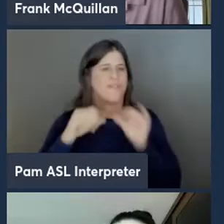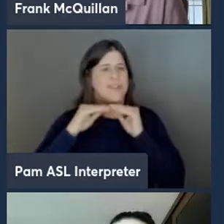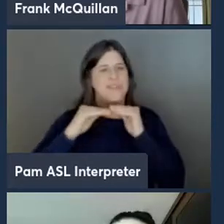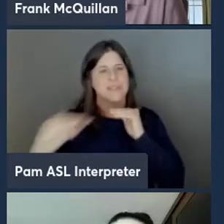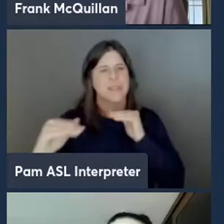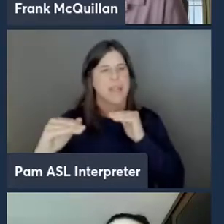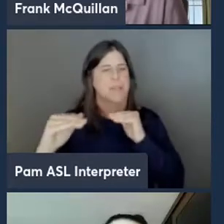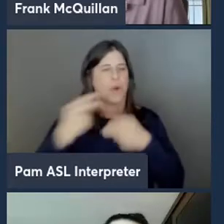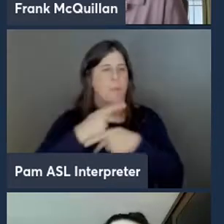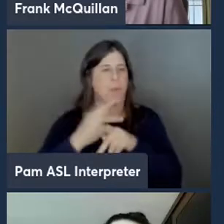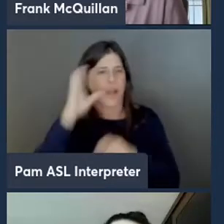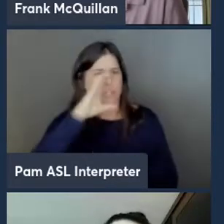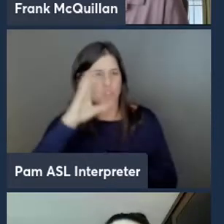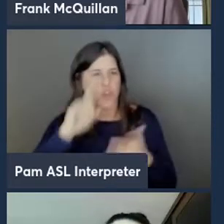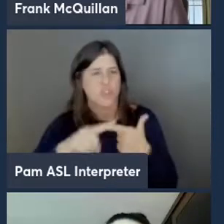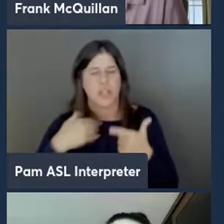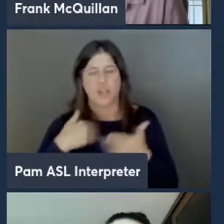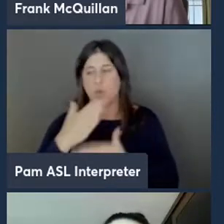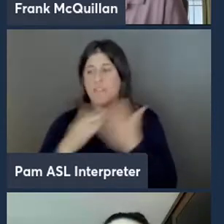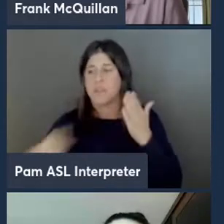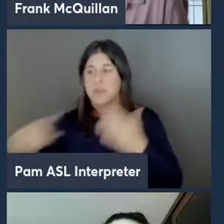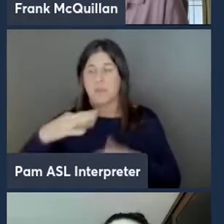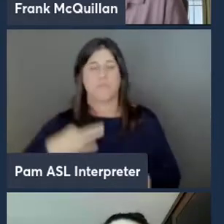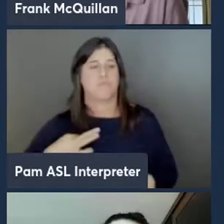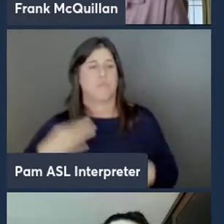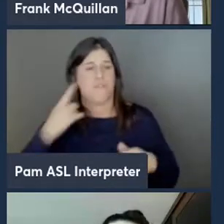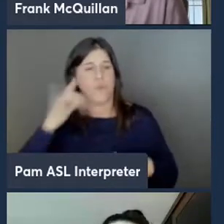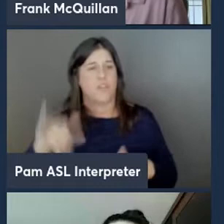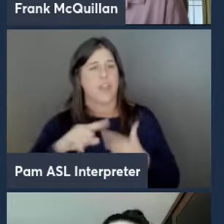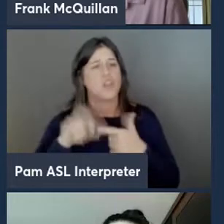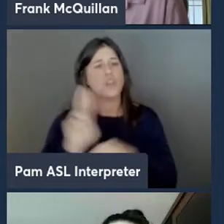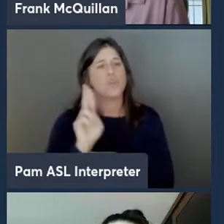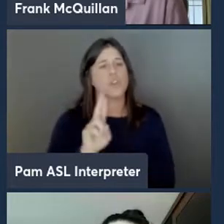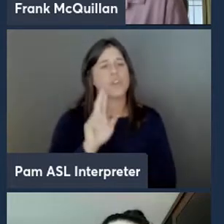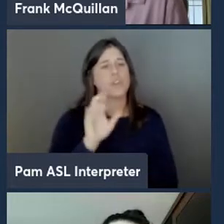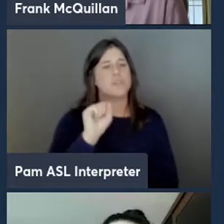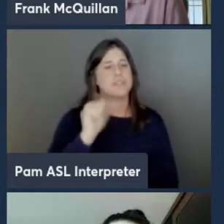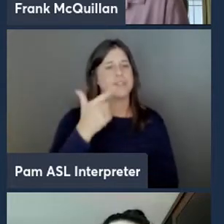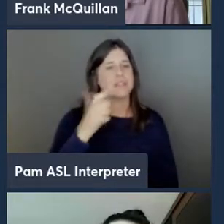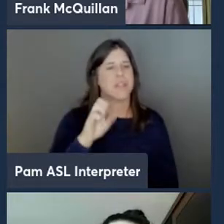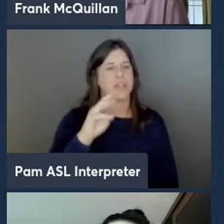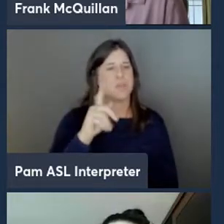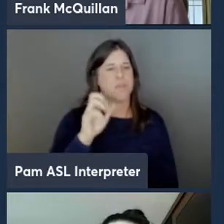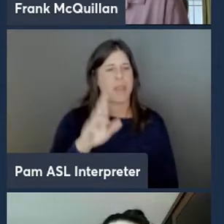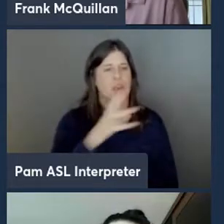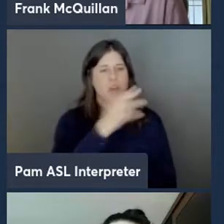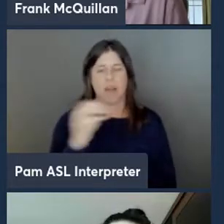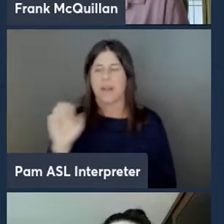and you have a couple of candidates, you can use a combination of SageMaker and Evidently here to switch between the models